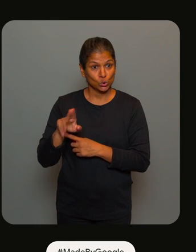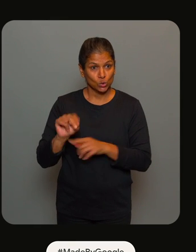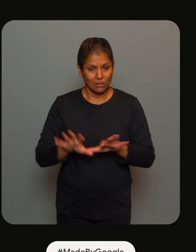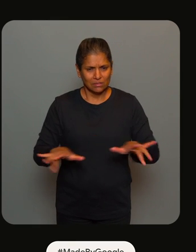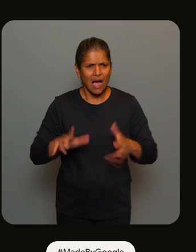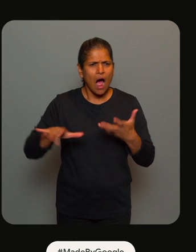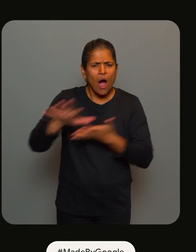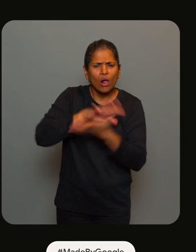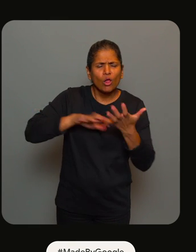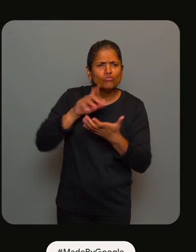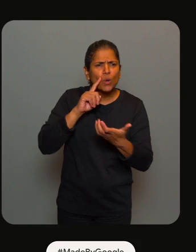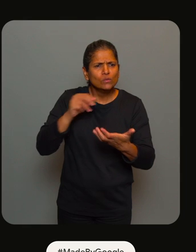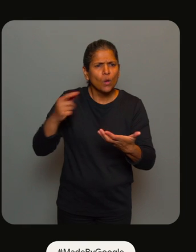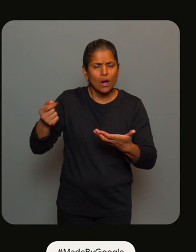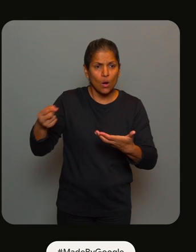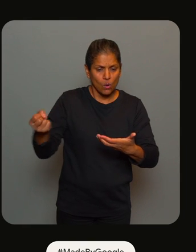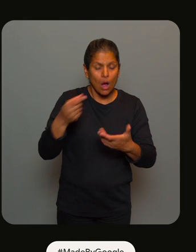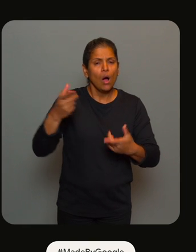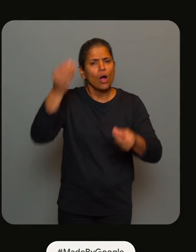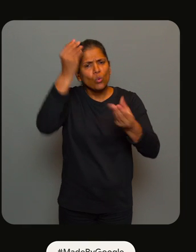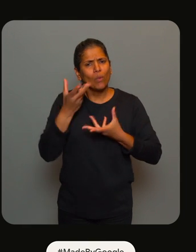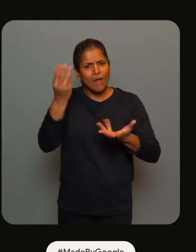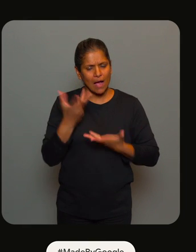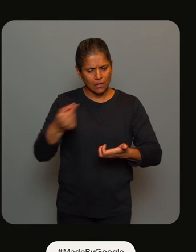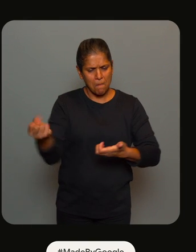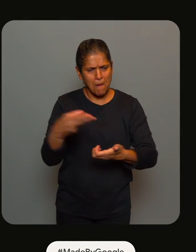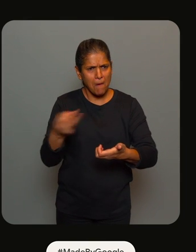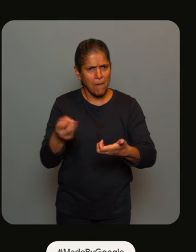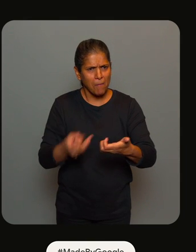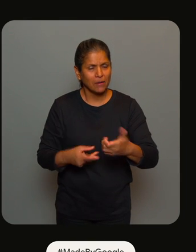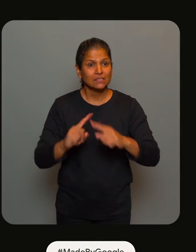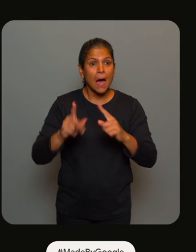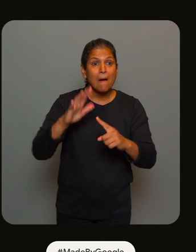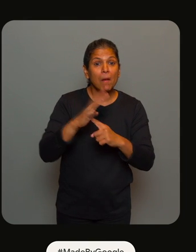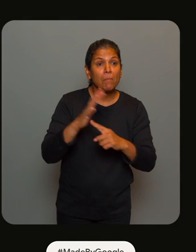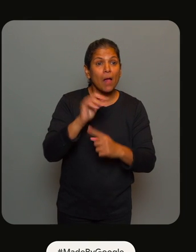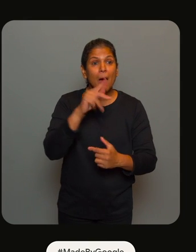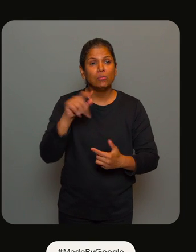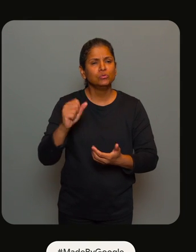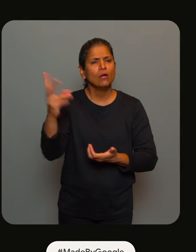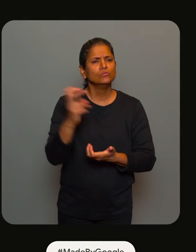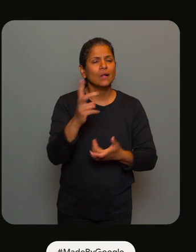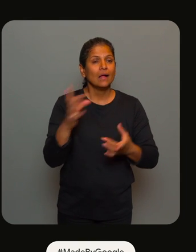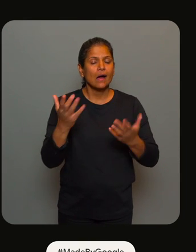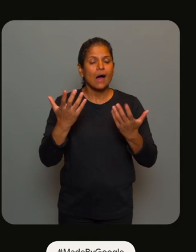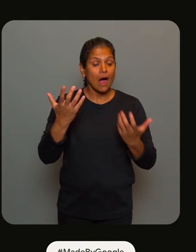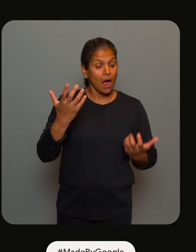notifications, and popular apps, for a fluid software experience that feels connected to the hardware.